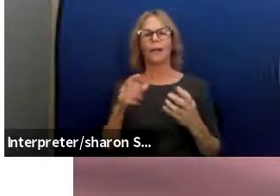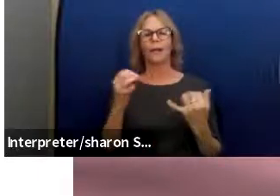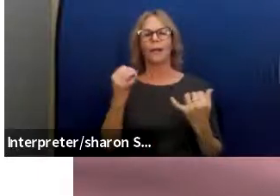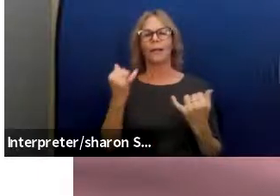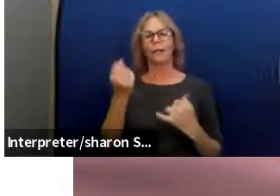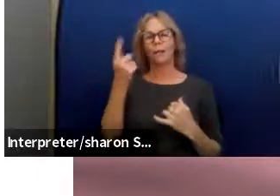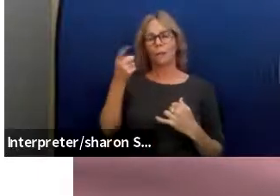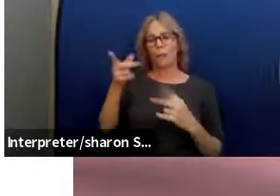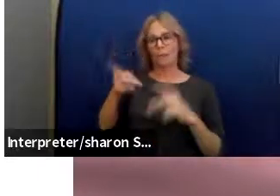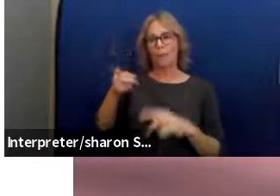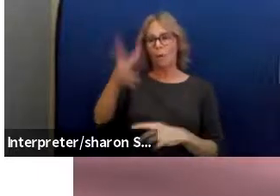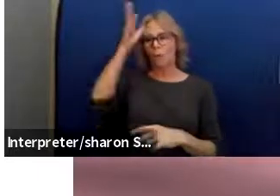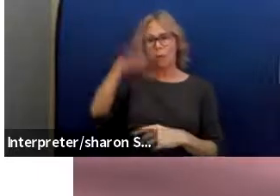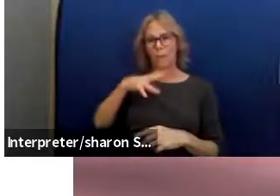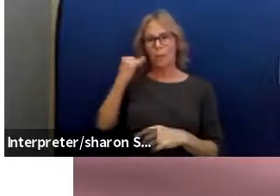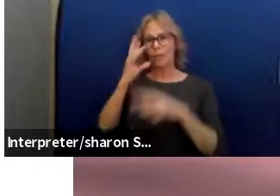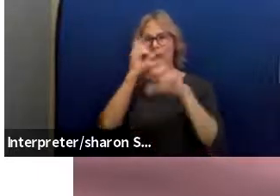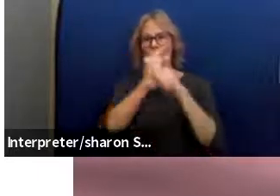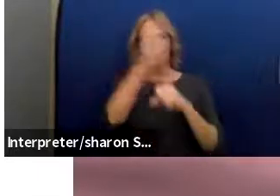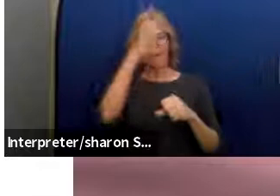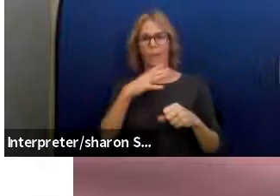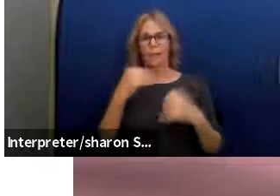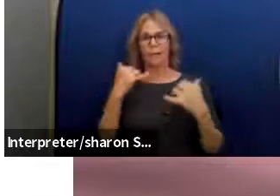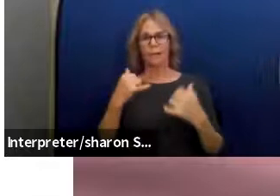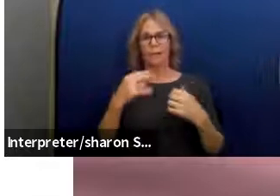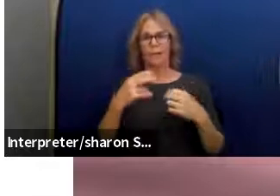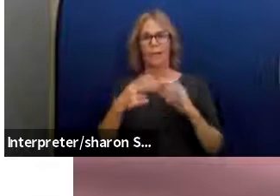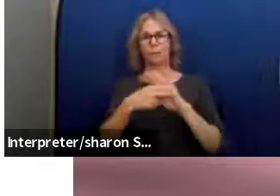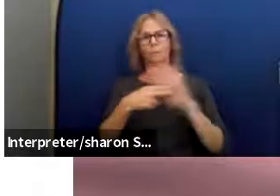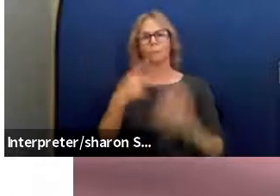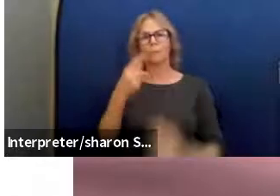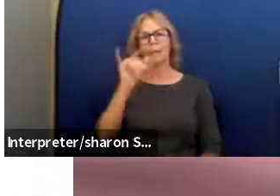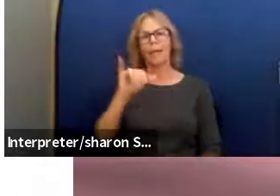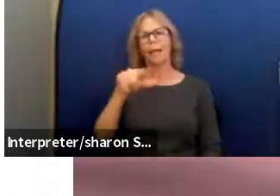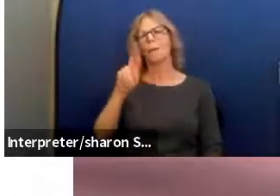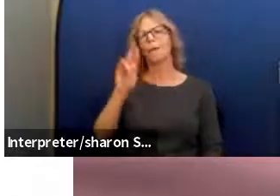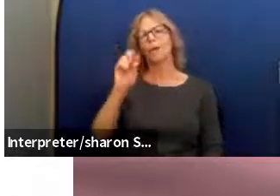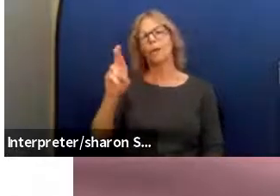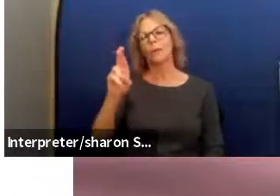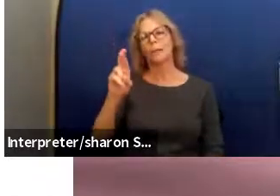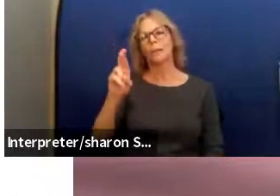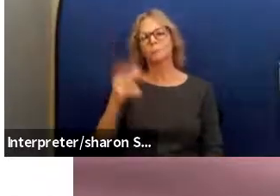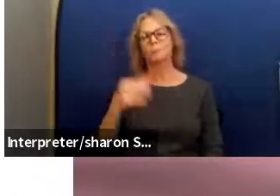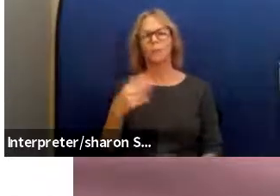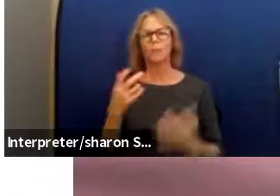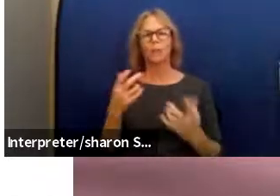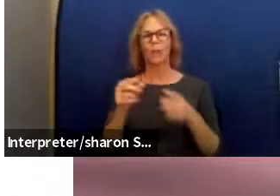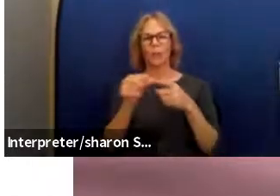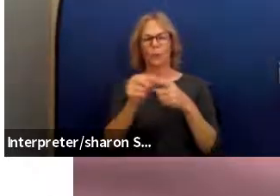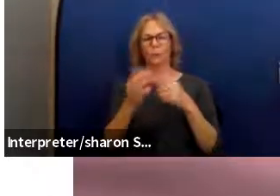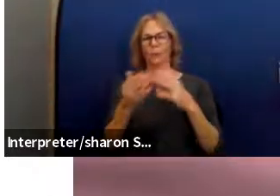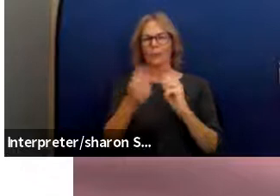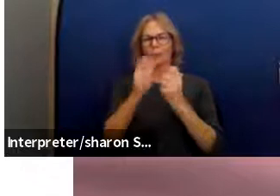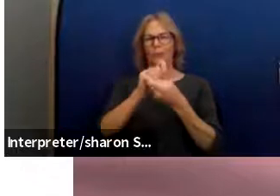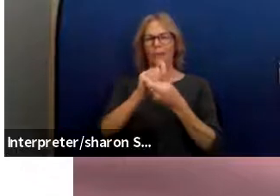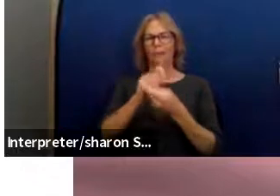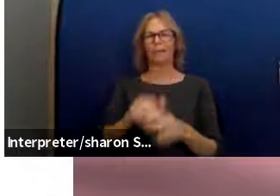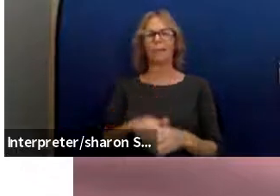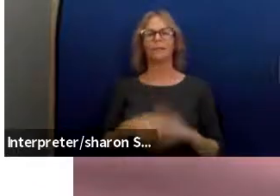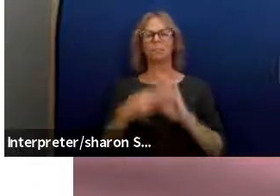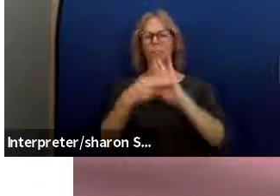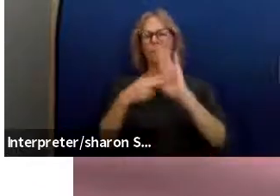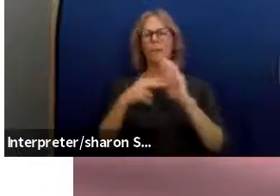man, if they are attracted to men, they are now considered gay or queer, etc, so that the term might change. But you know what that